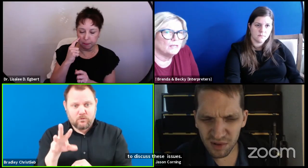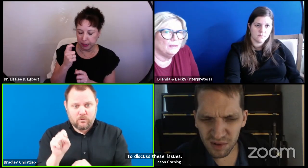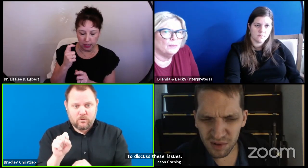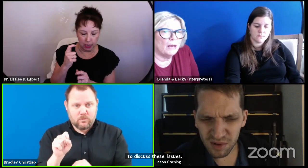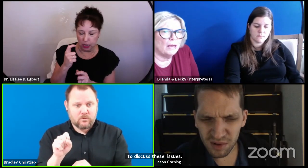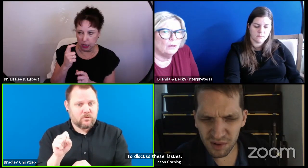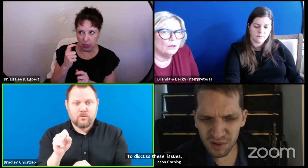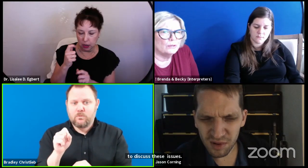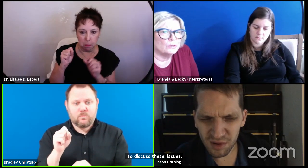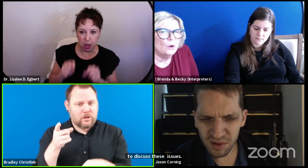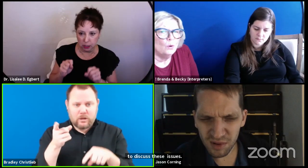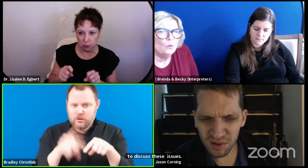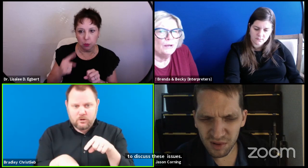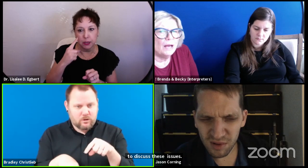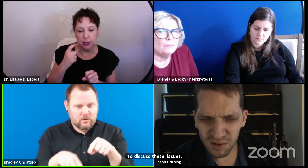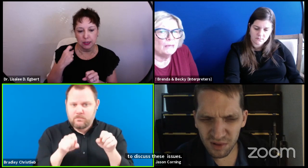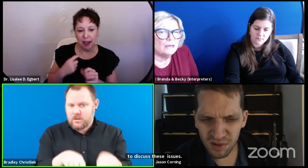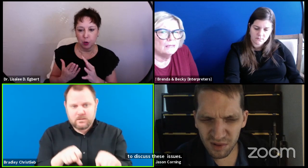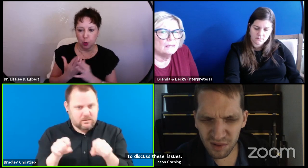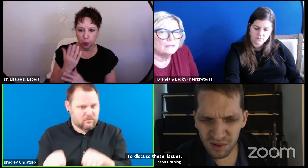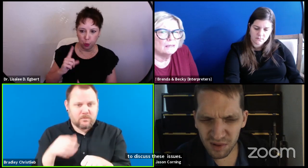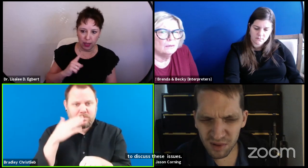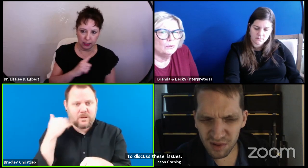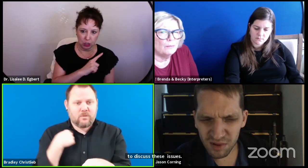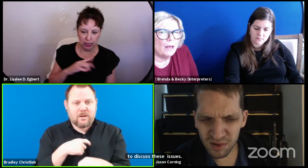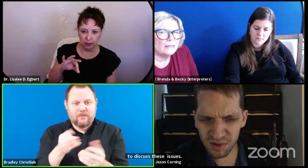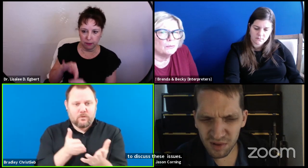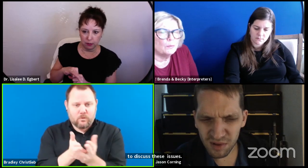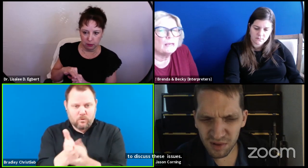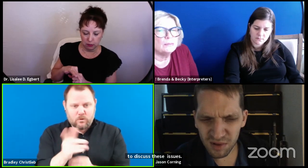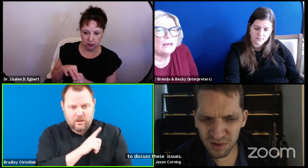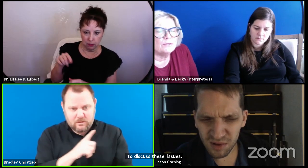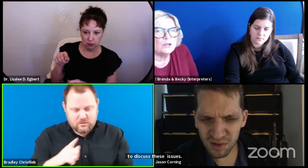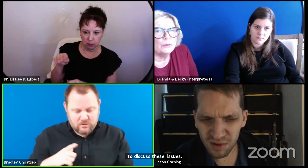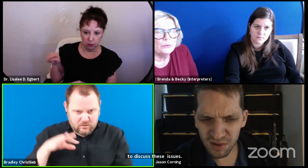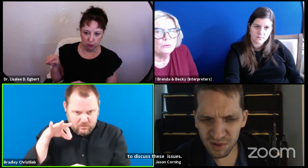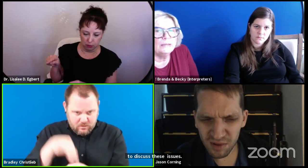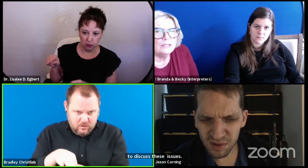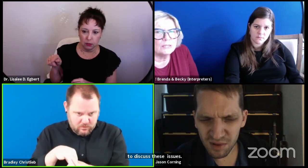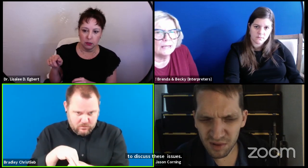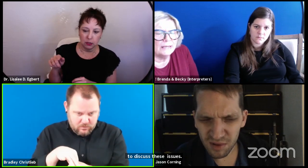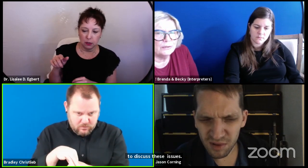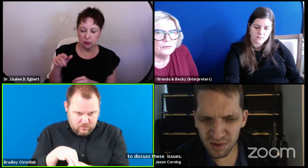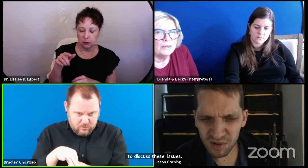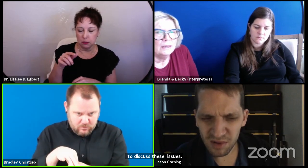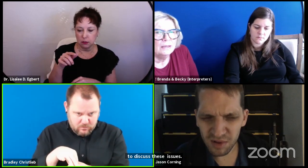in the bylaws were not because -- were not possible because we have to go through legislative